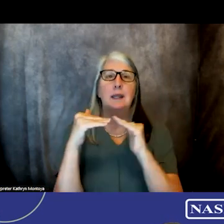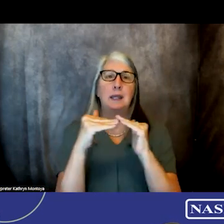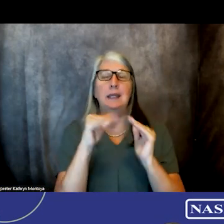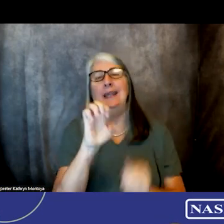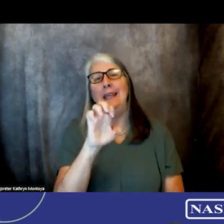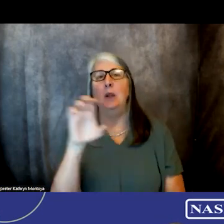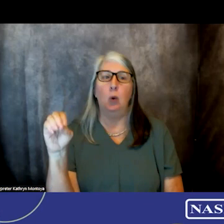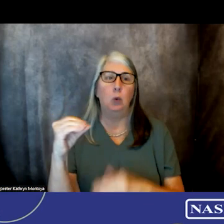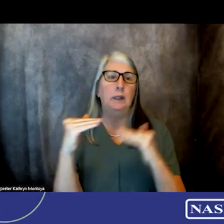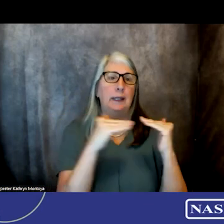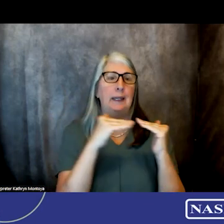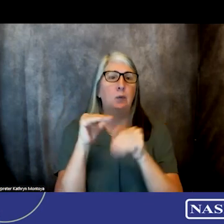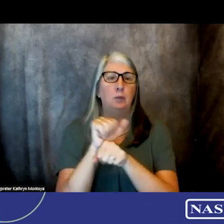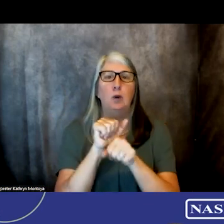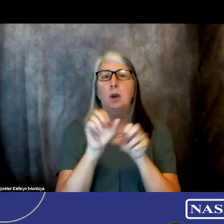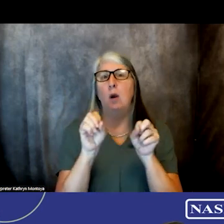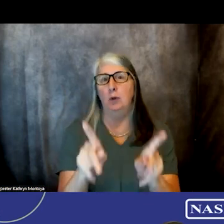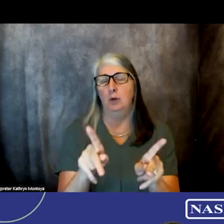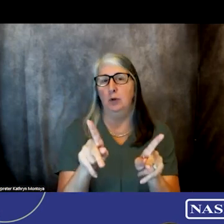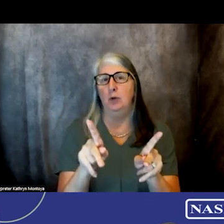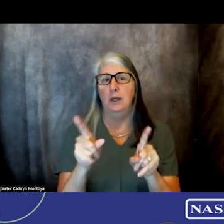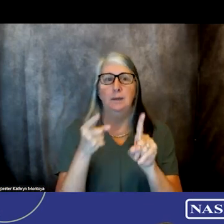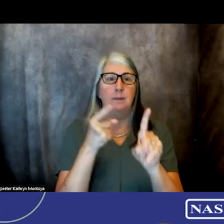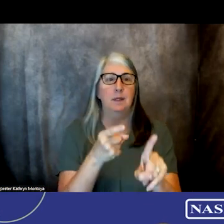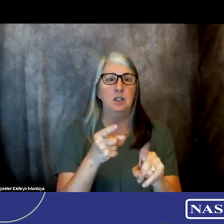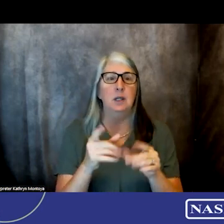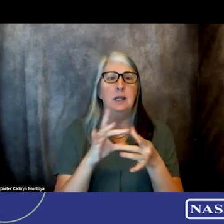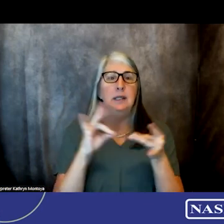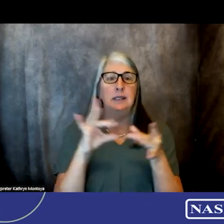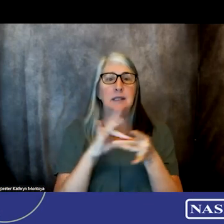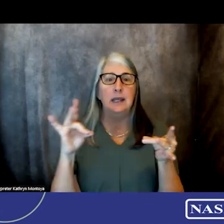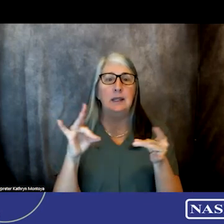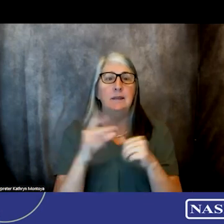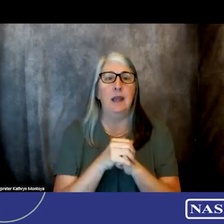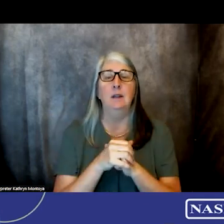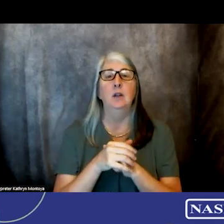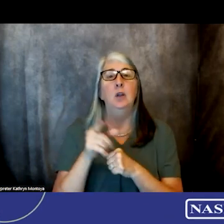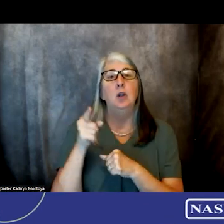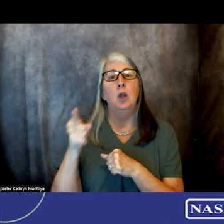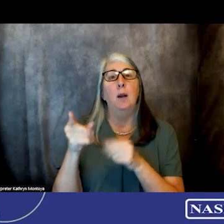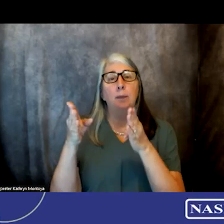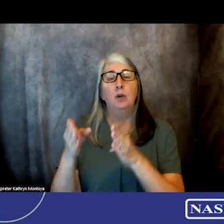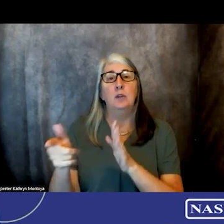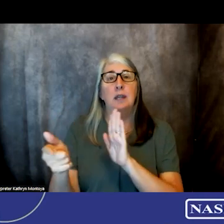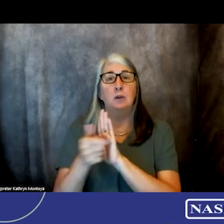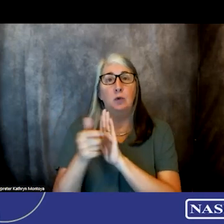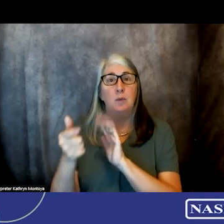SAID [INDISCERNIBLE] AGAINST SOMEONE WITH A RECORD IS DISCRIMINATION.